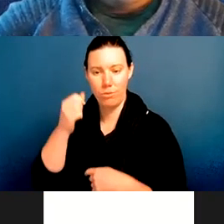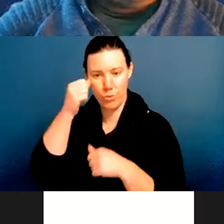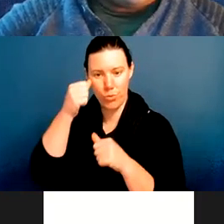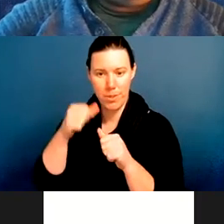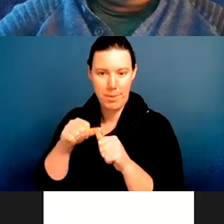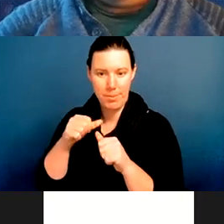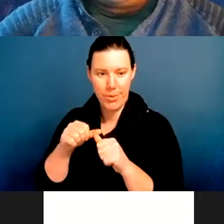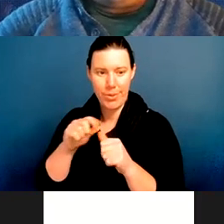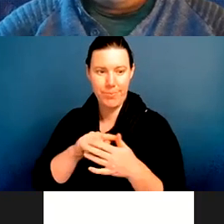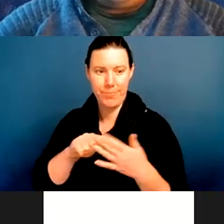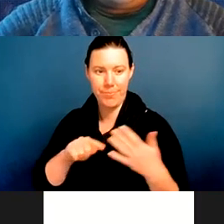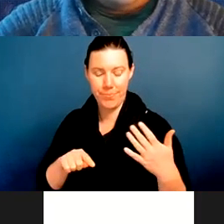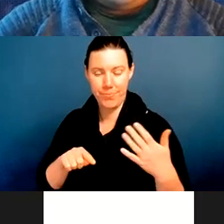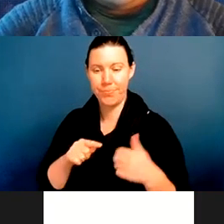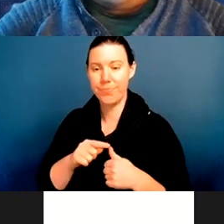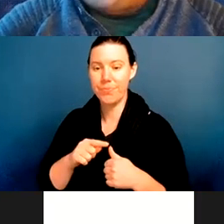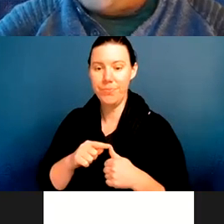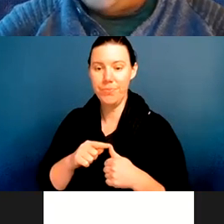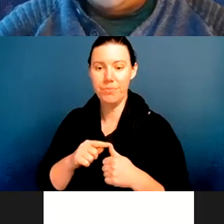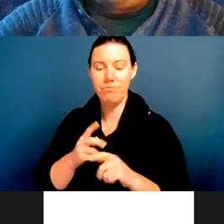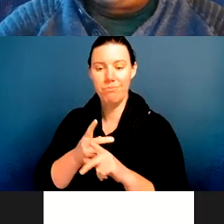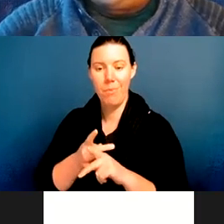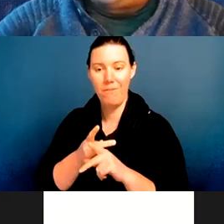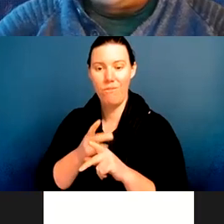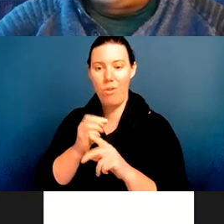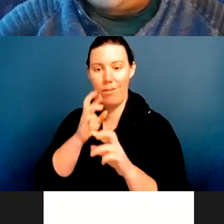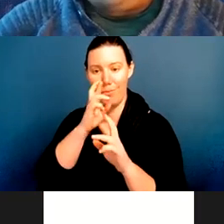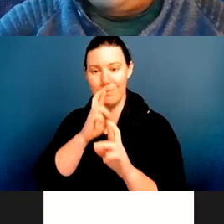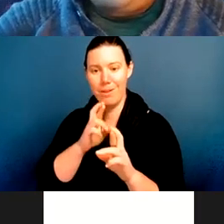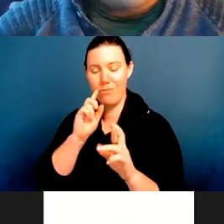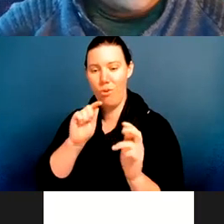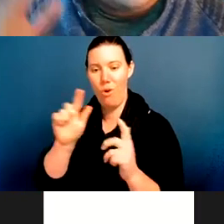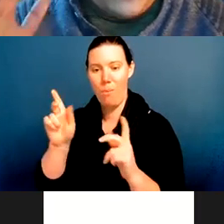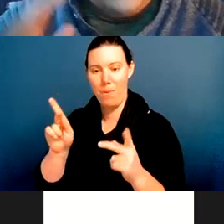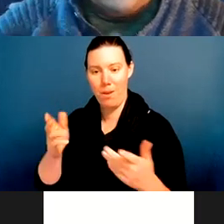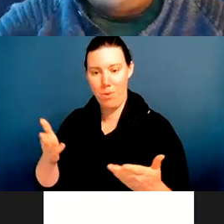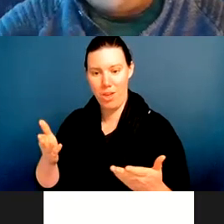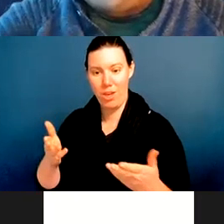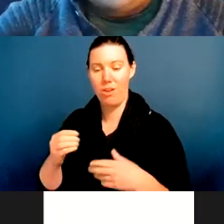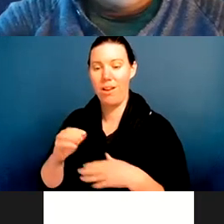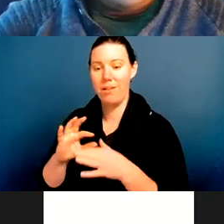be mindful and respectful to all those who tend, and please, as stated before, raise your hand to speak.